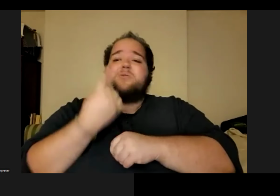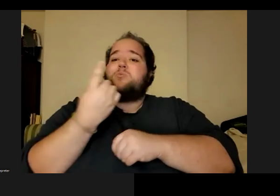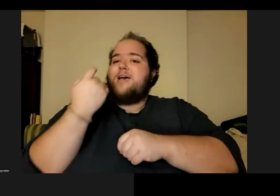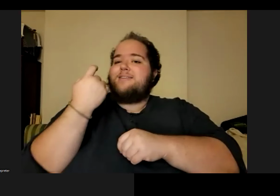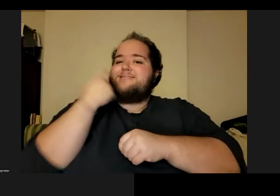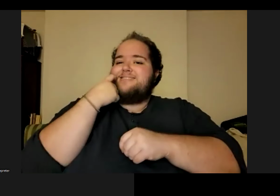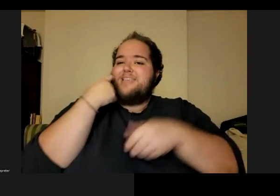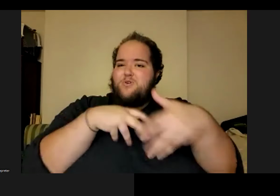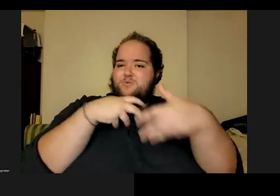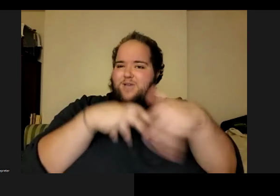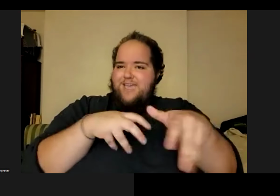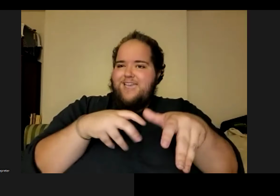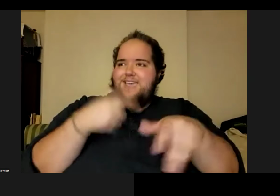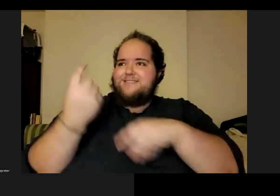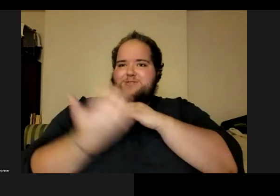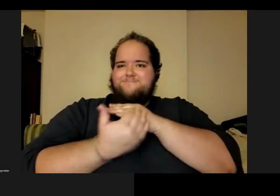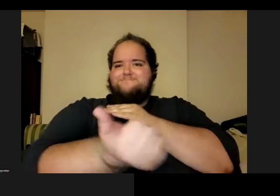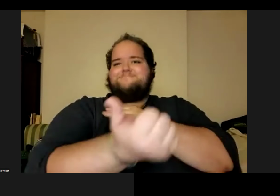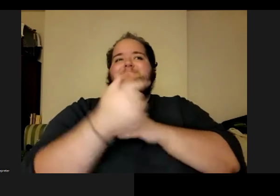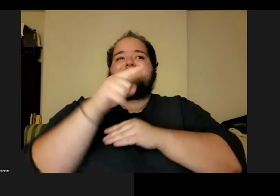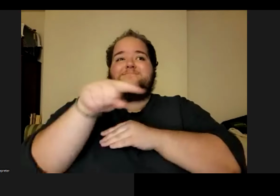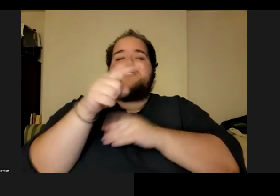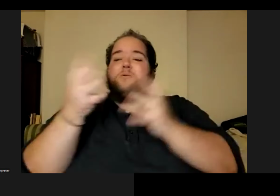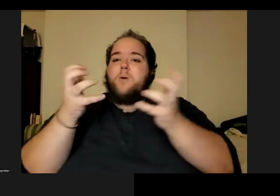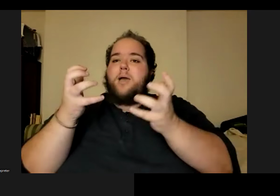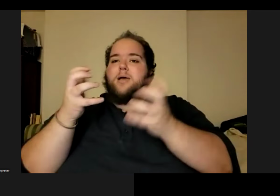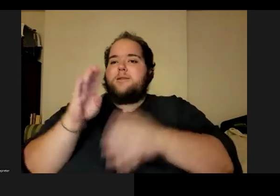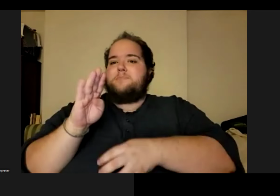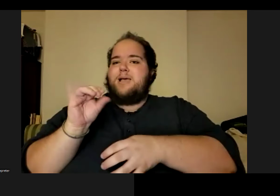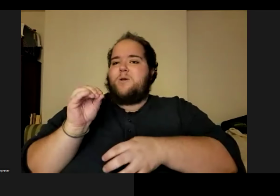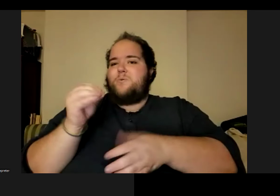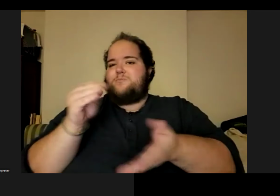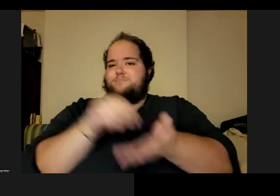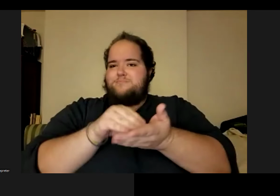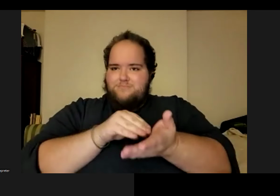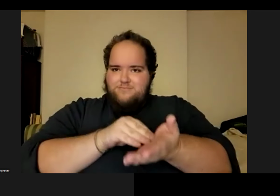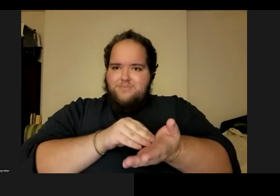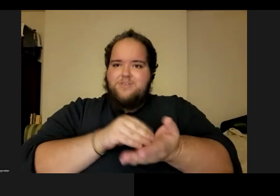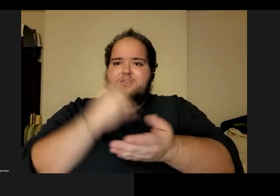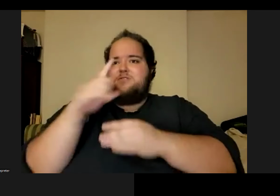in a parade. So they asked for a bio to put in their information, publication pamphlet.